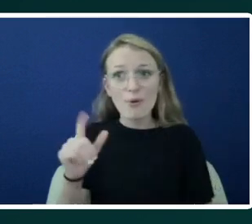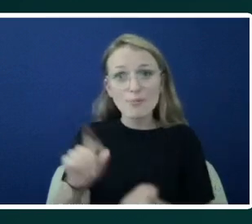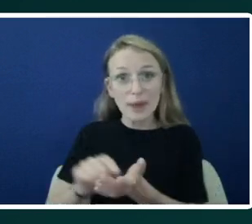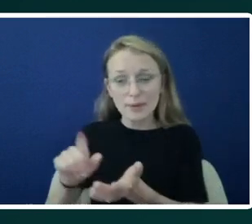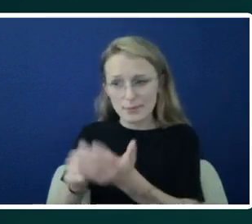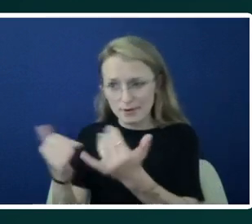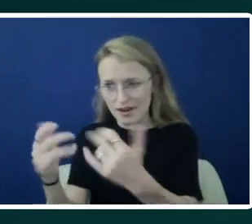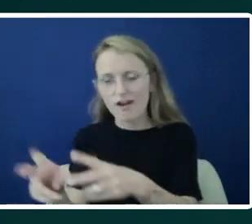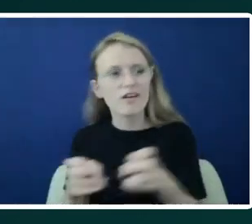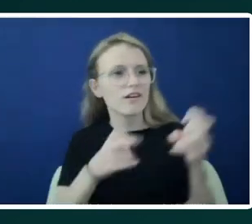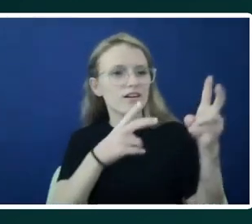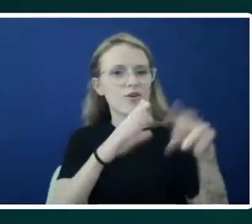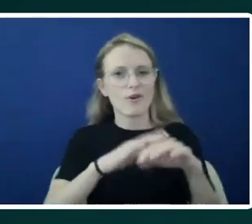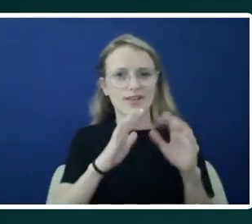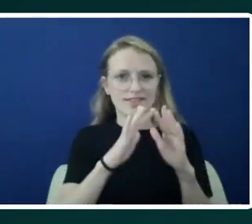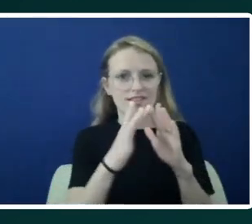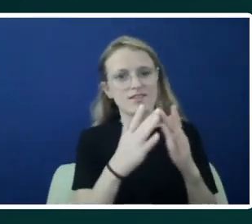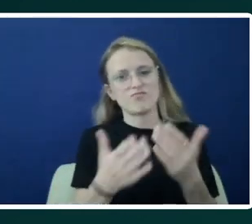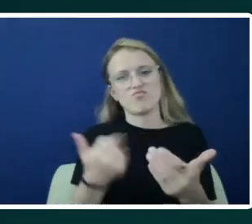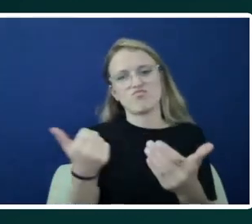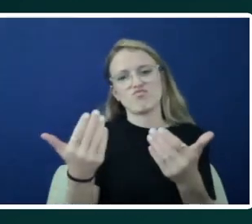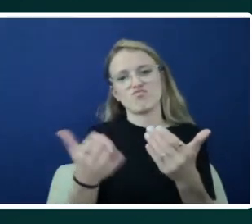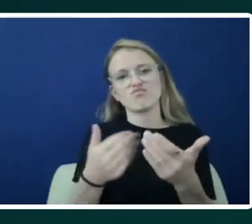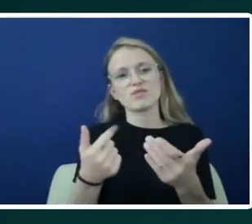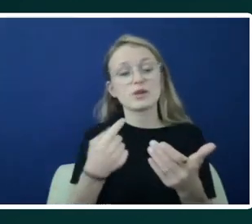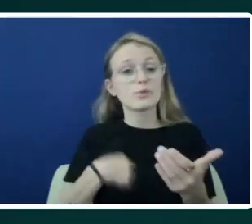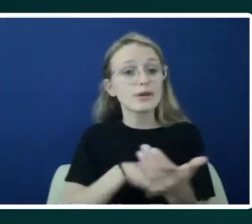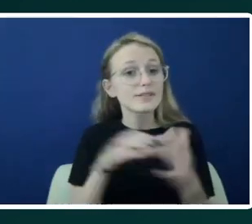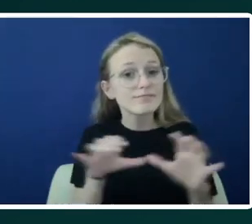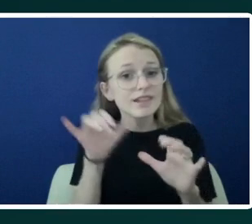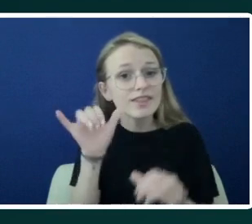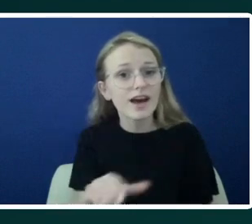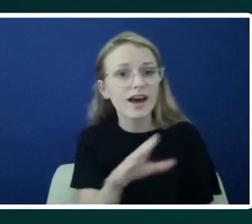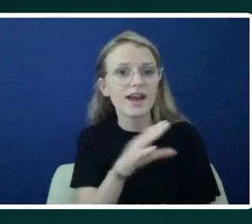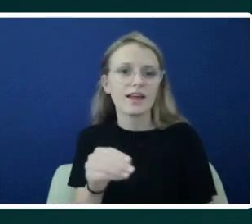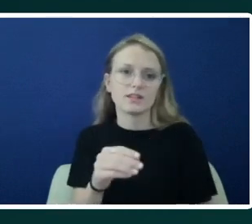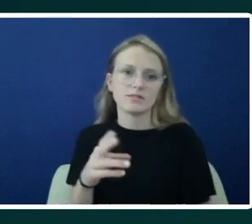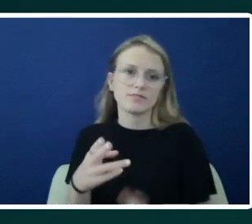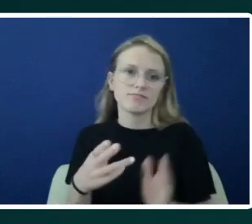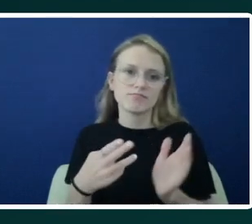And I would say especially historic African American newspapers have been